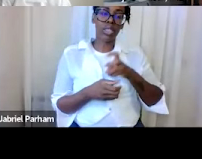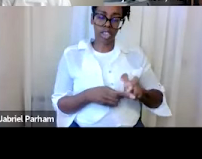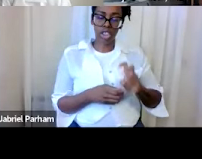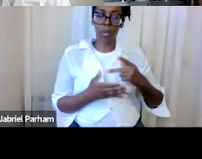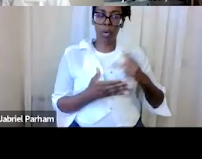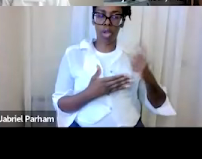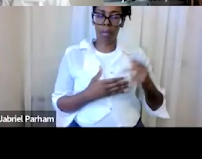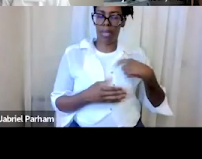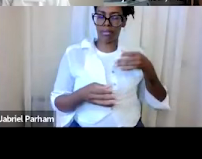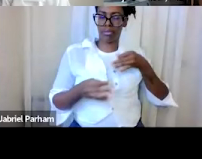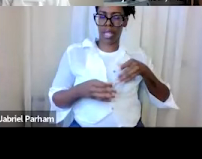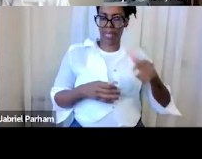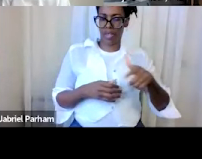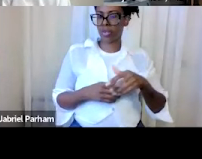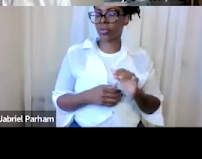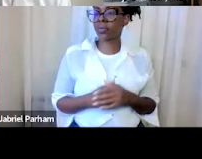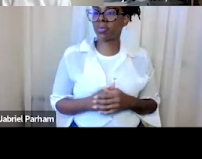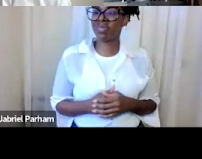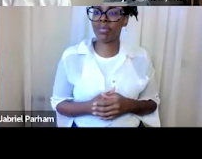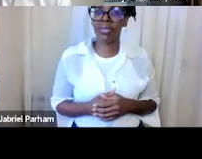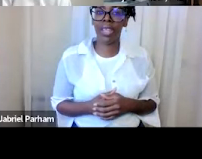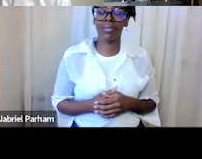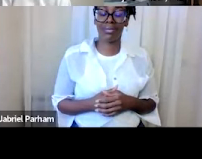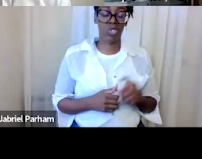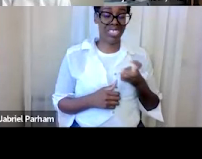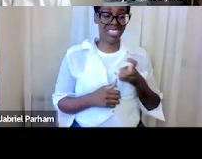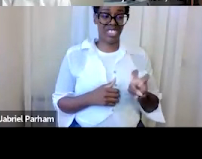I'll describe in more detail in just a moment. And these programs really help folks